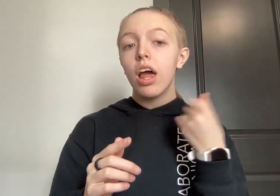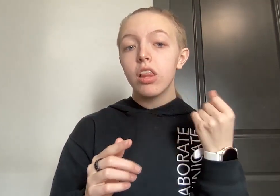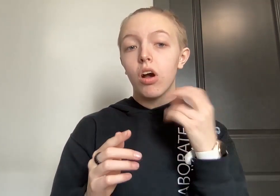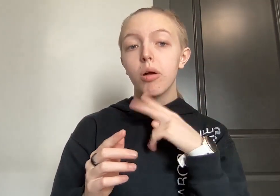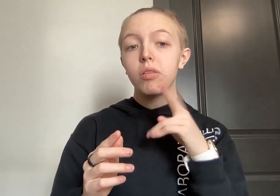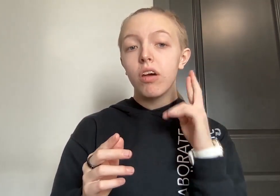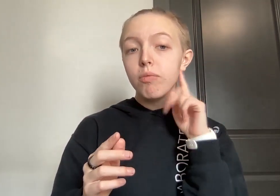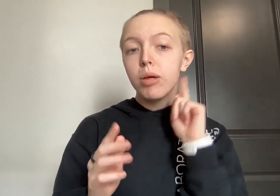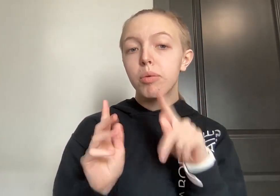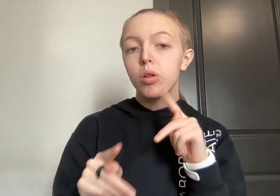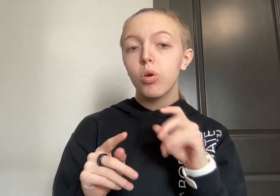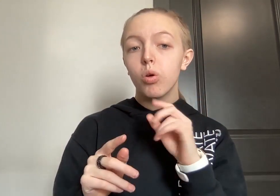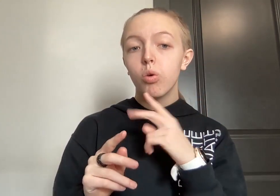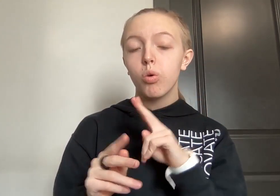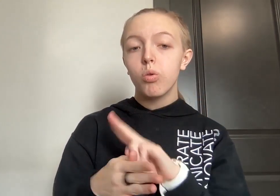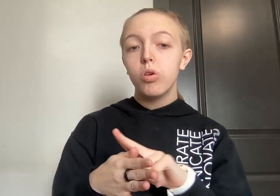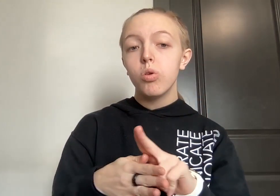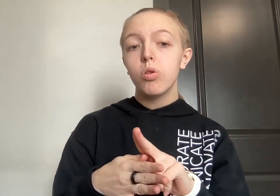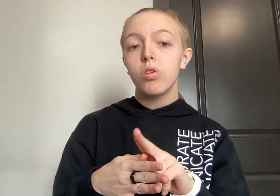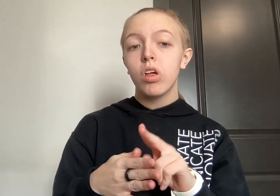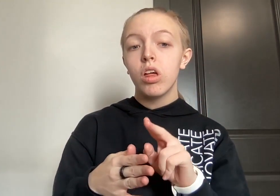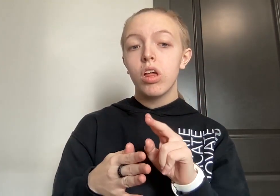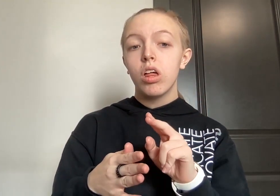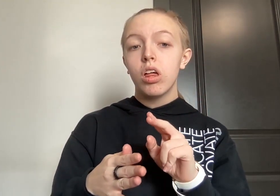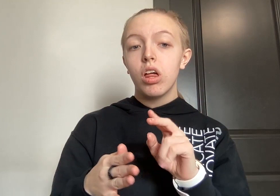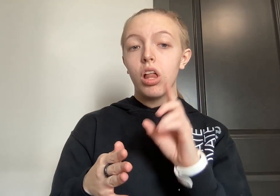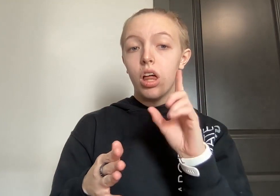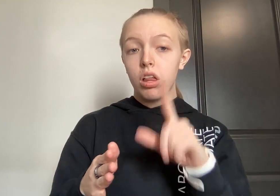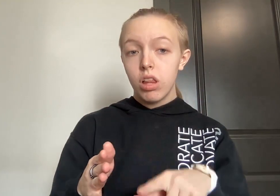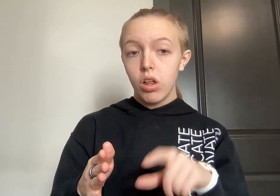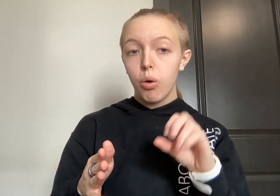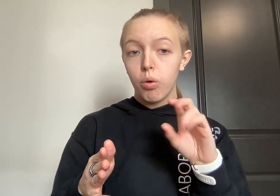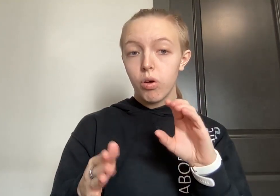and there are deaf people who use a lower